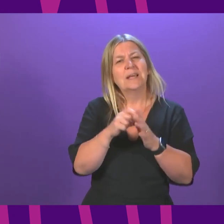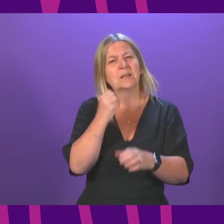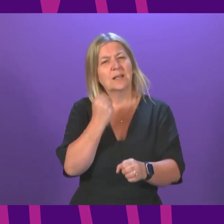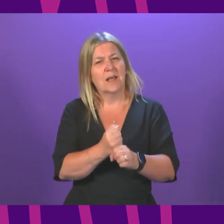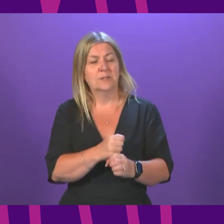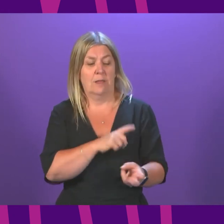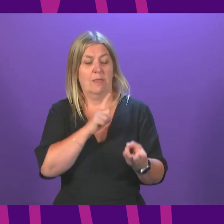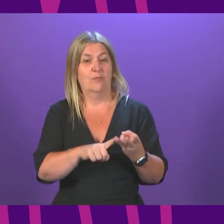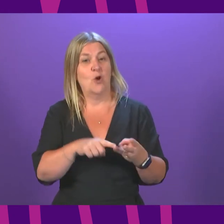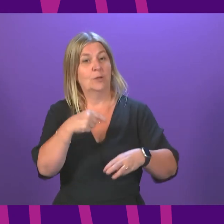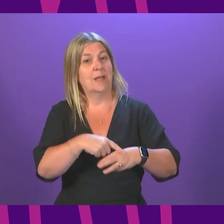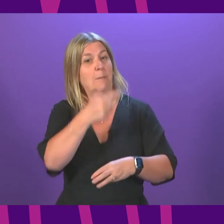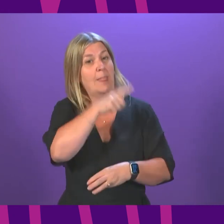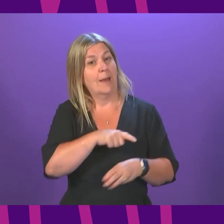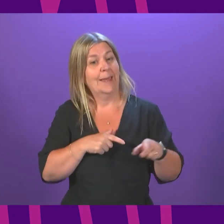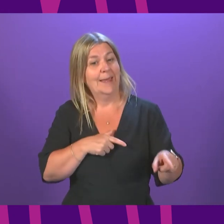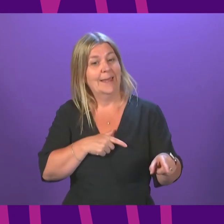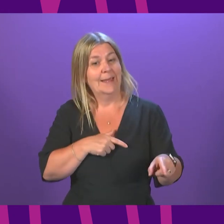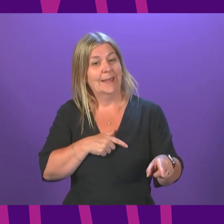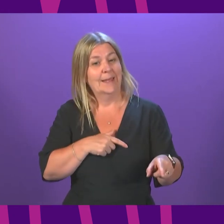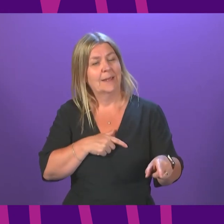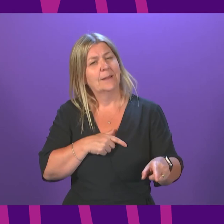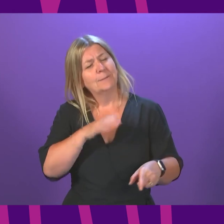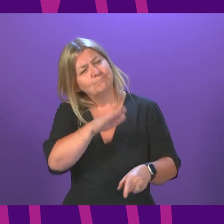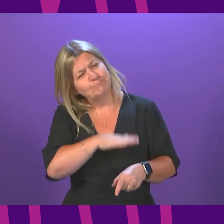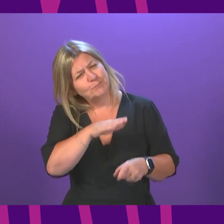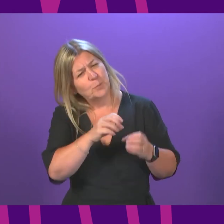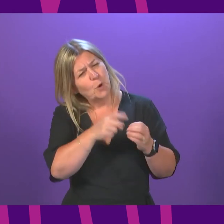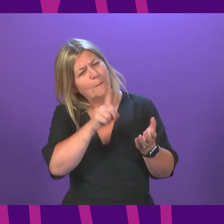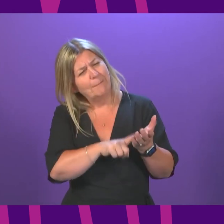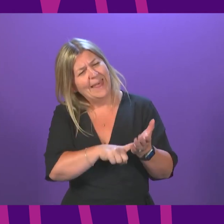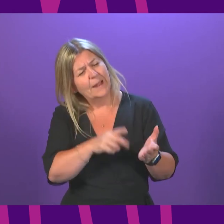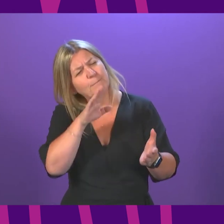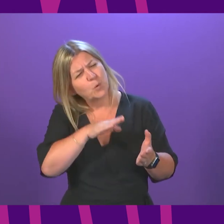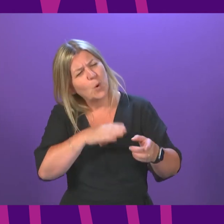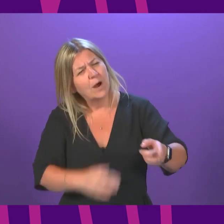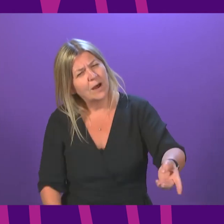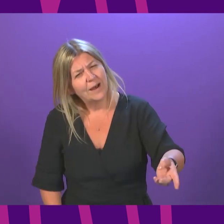country, there are important considerations that we can take away from today’s proceedings.